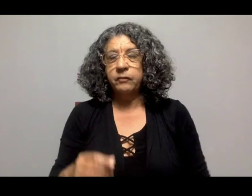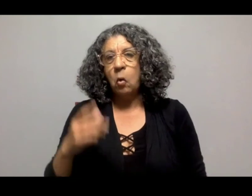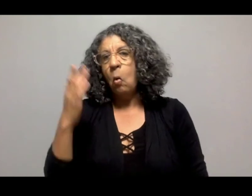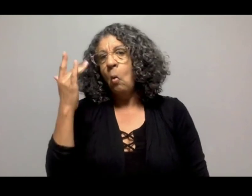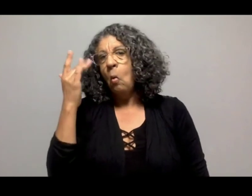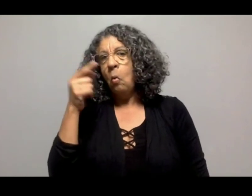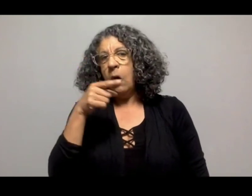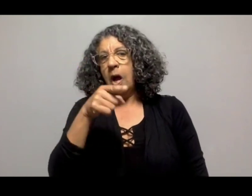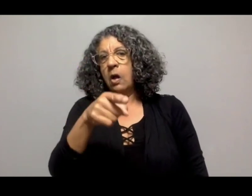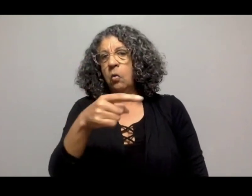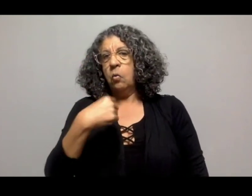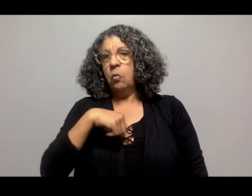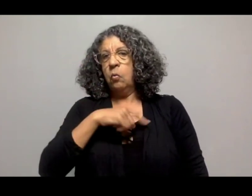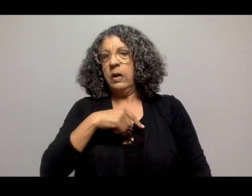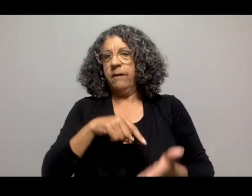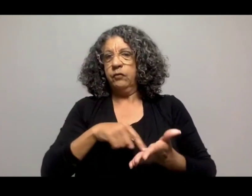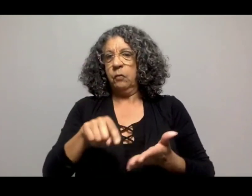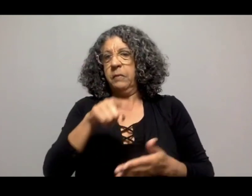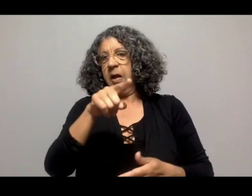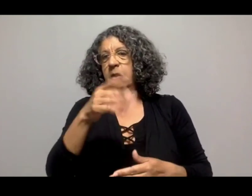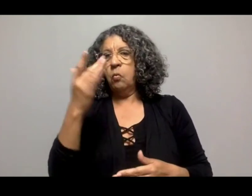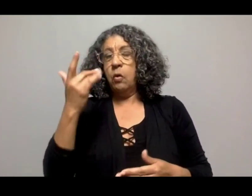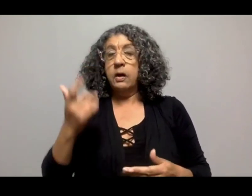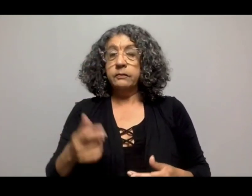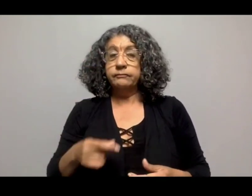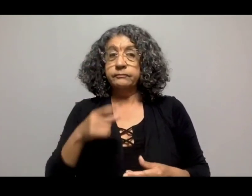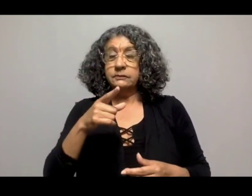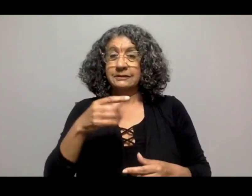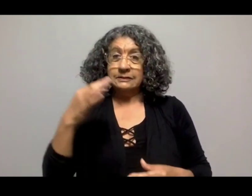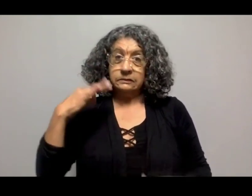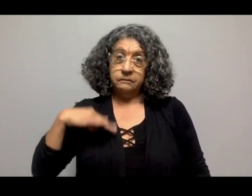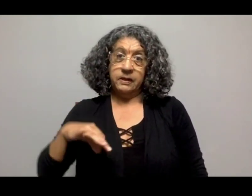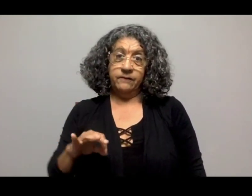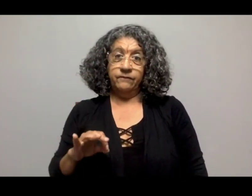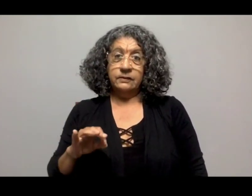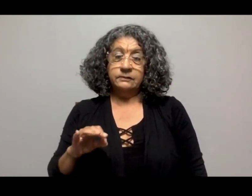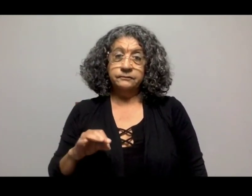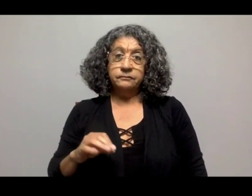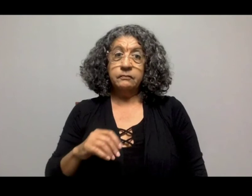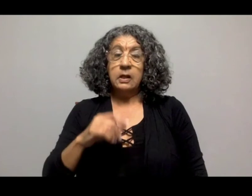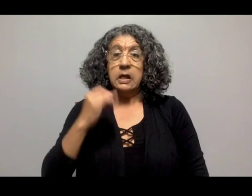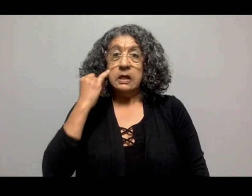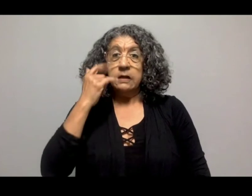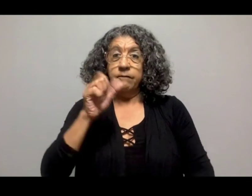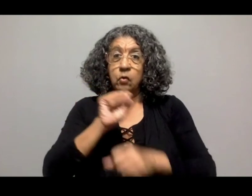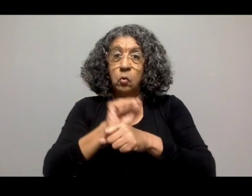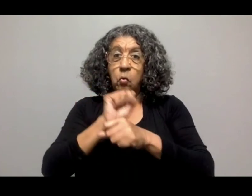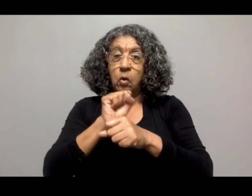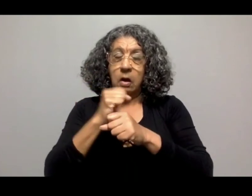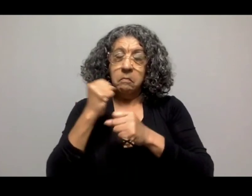So the reason we have to pay this it's actually beneficial.